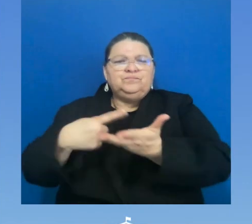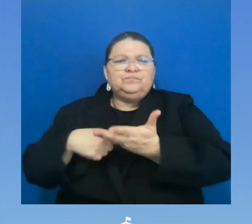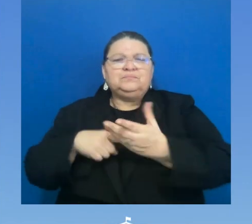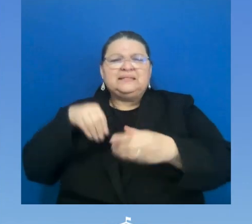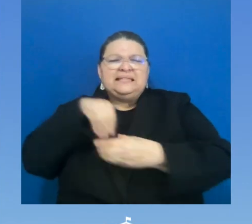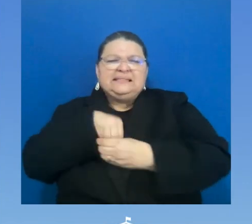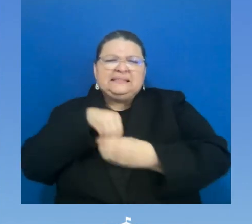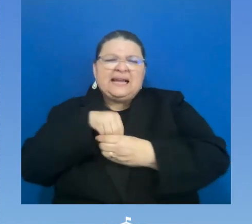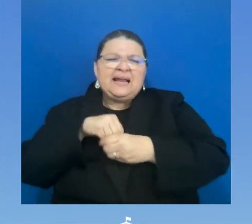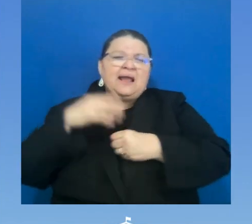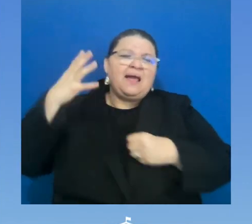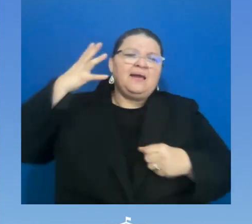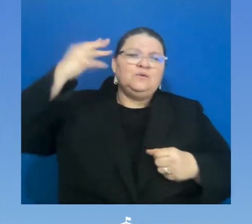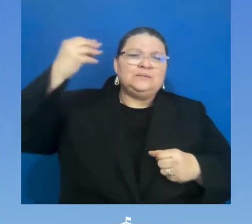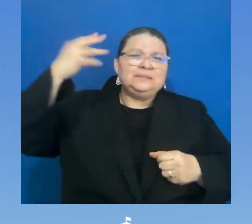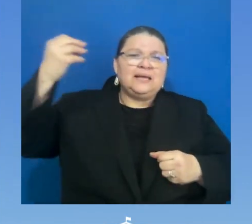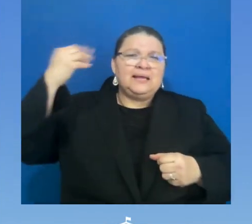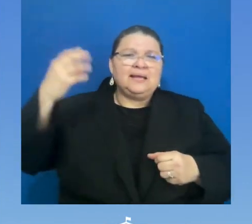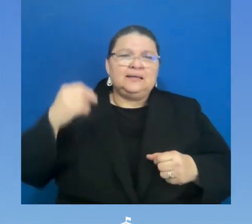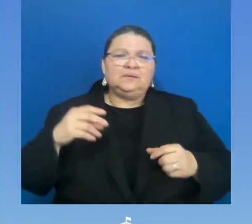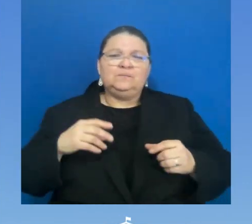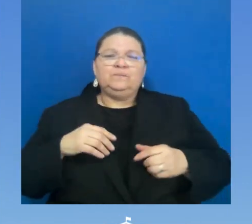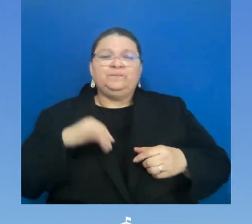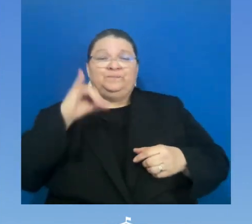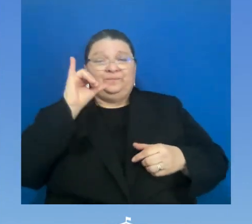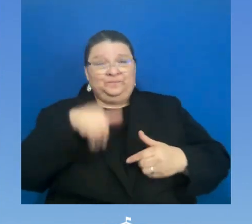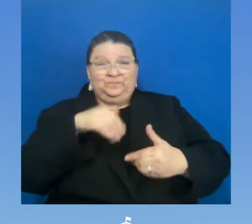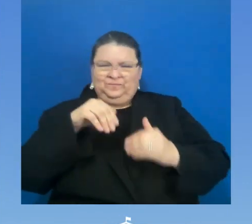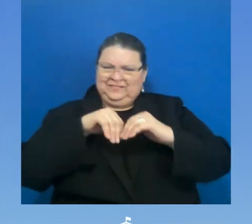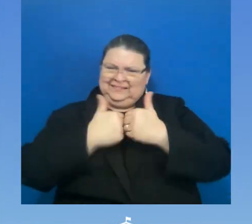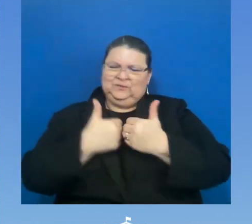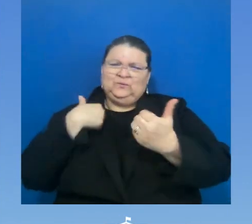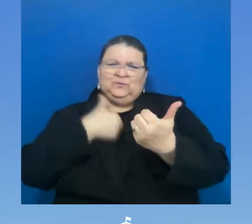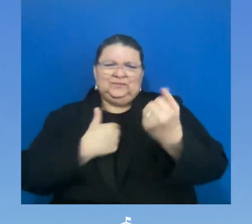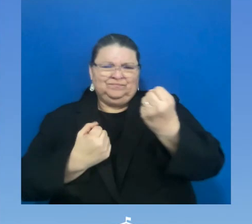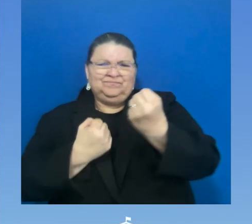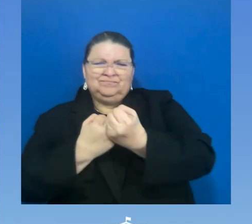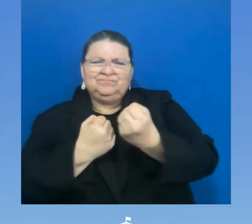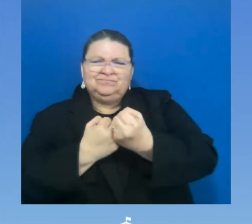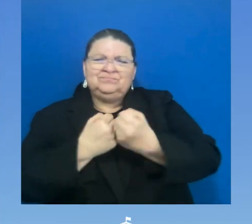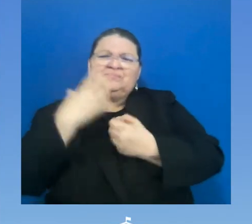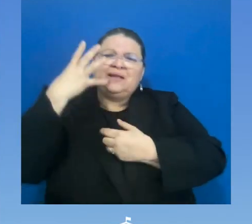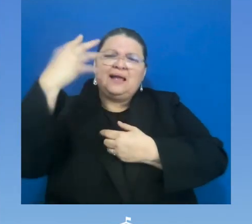And then, really most of the reforms and most of the advances that we've ever seen,